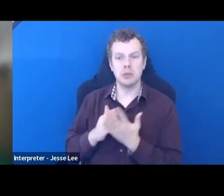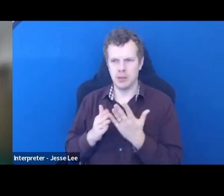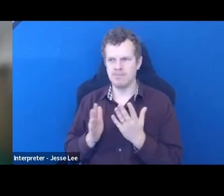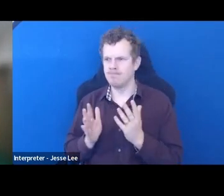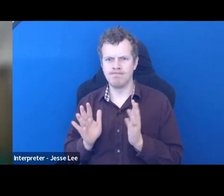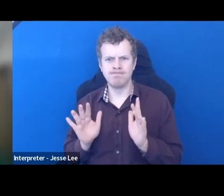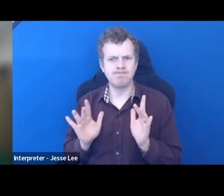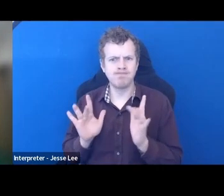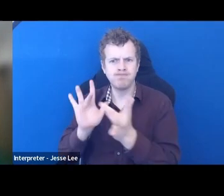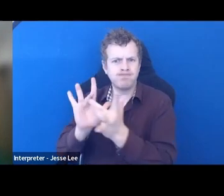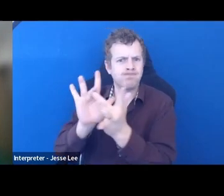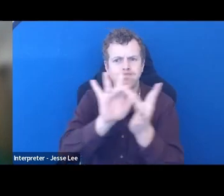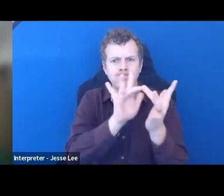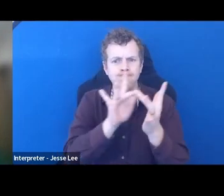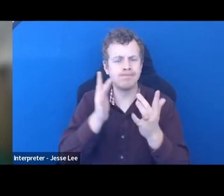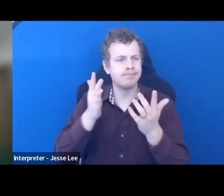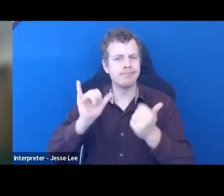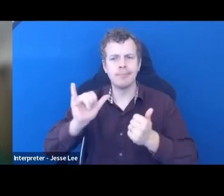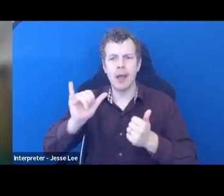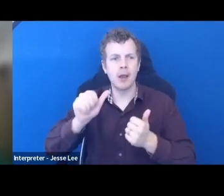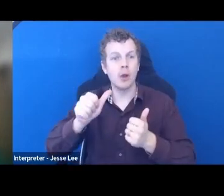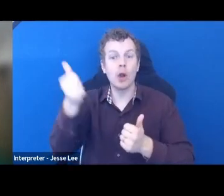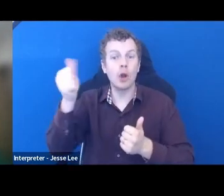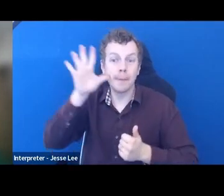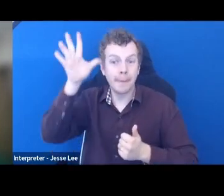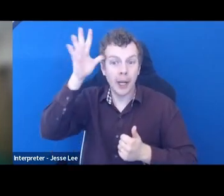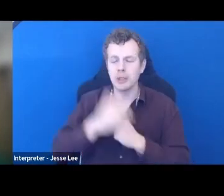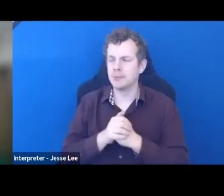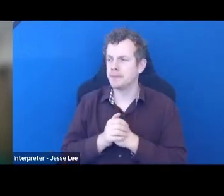That included parent to parent, community resources, things like -